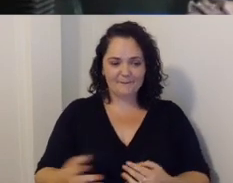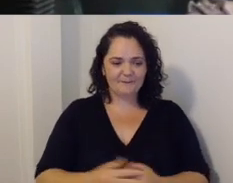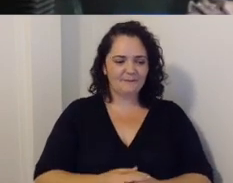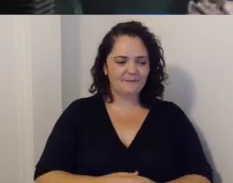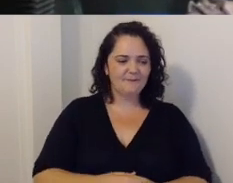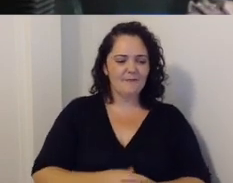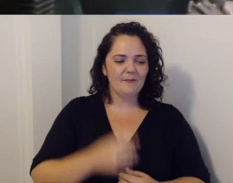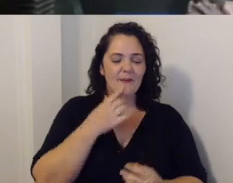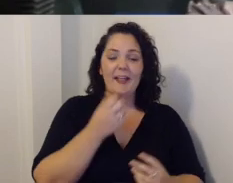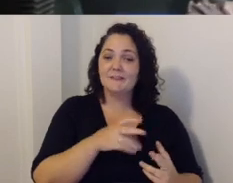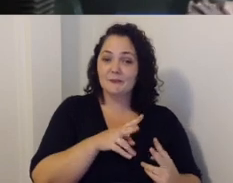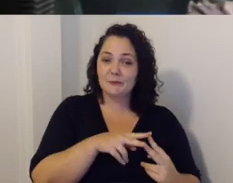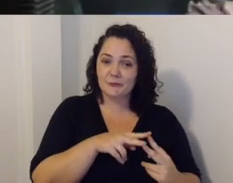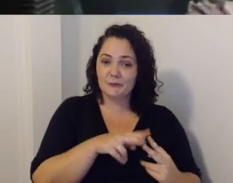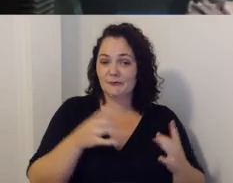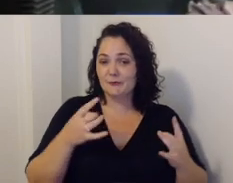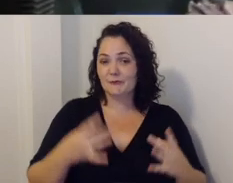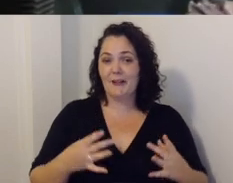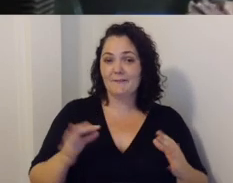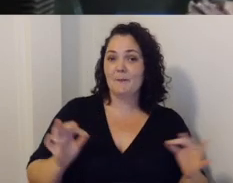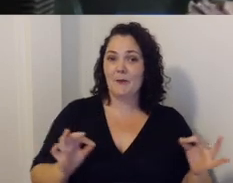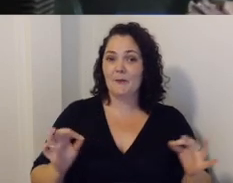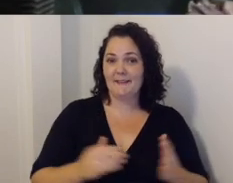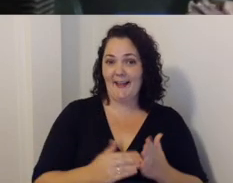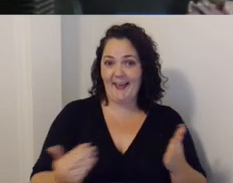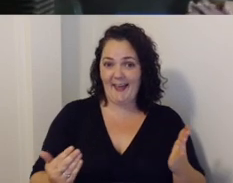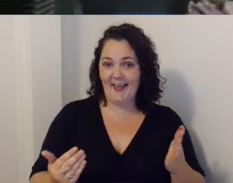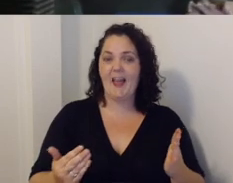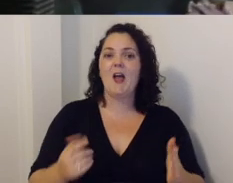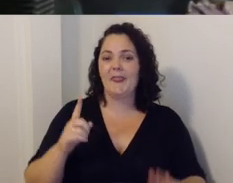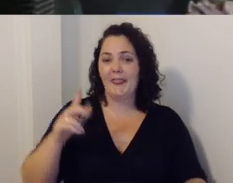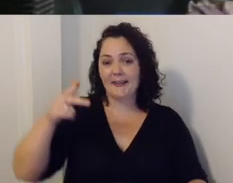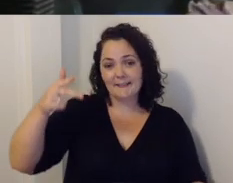Atticus and Rachel into their first pose, I'm going to zoom this camera in so you've got